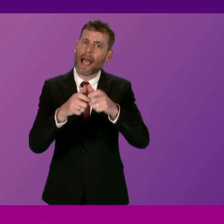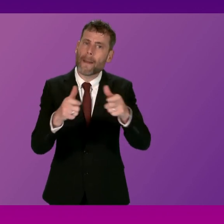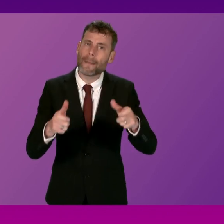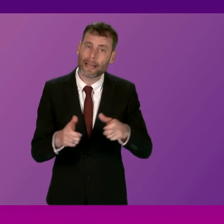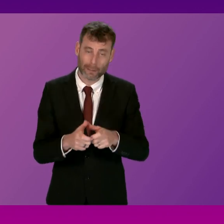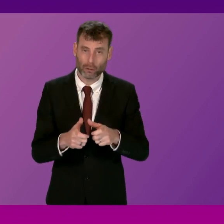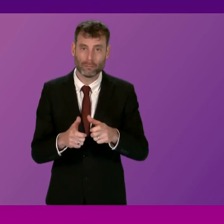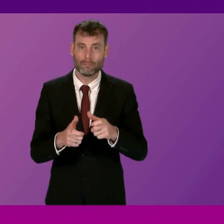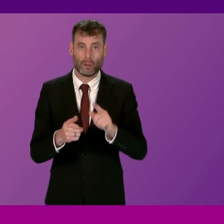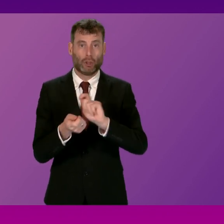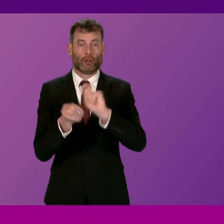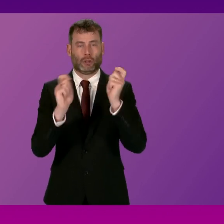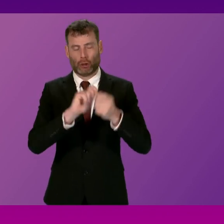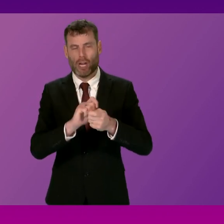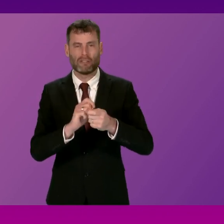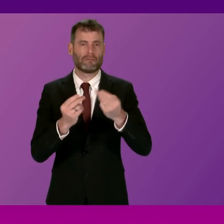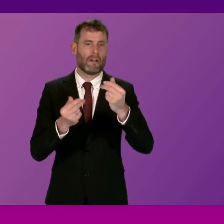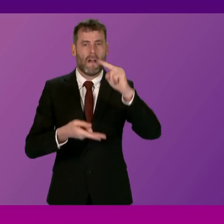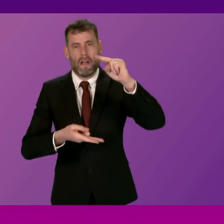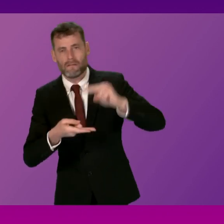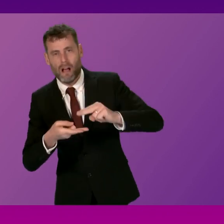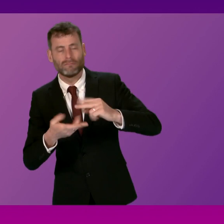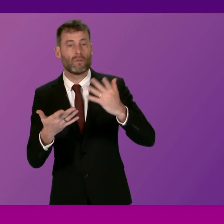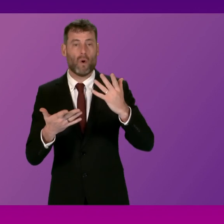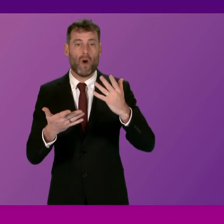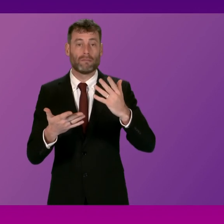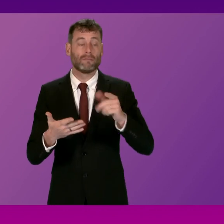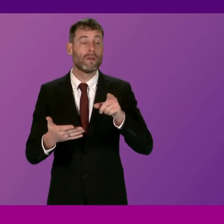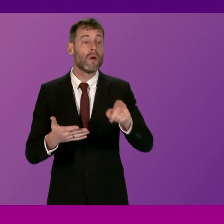to move home with their elderly parents. The Government motion states: